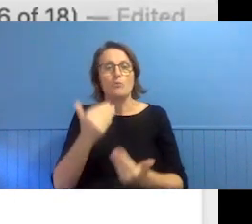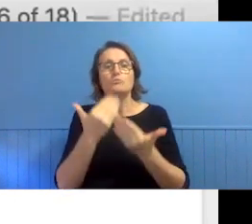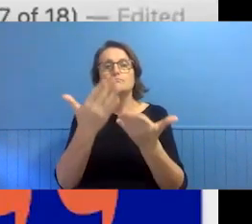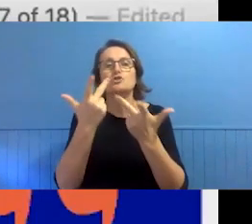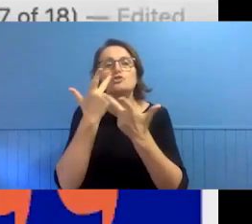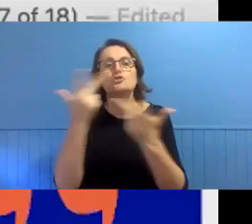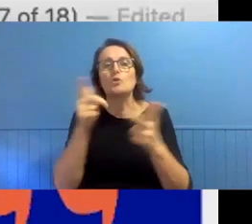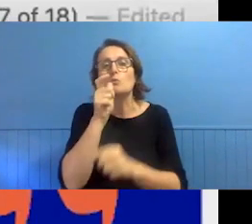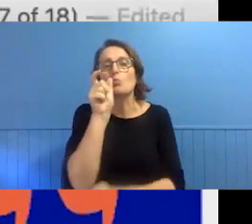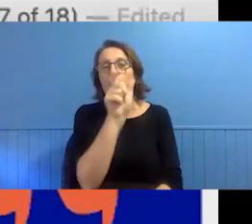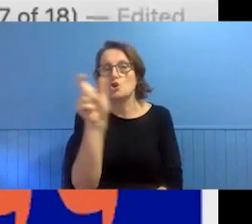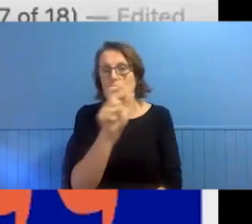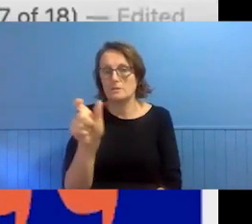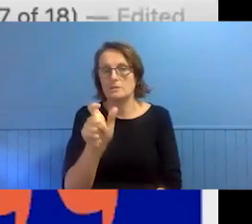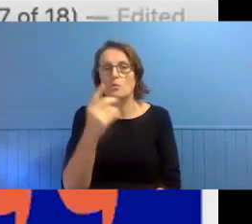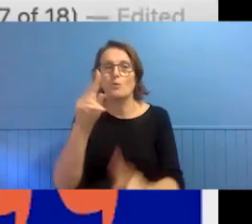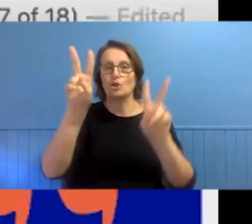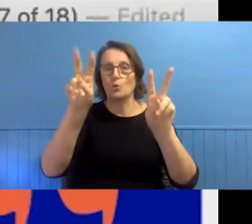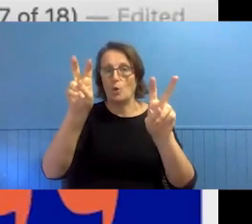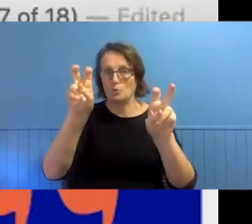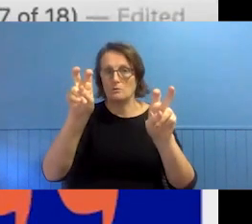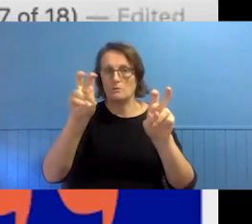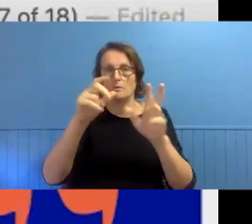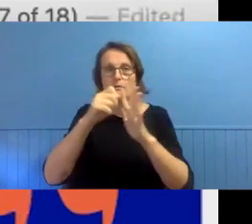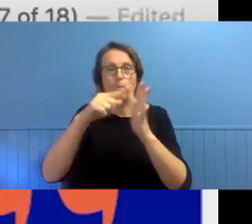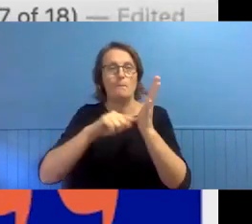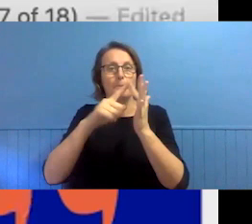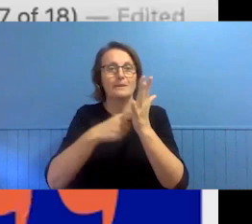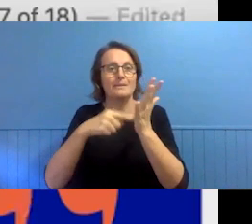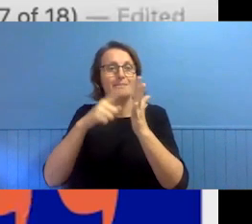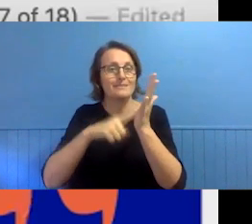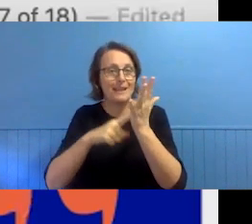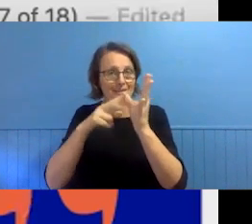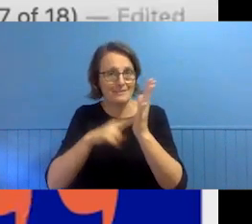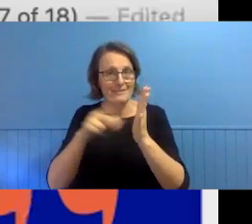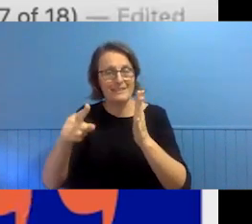and share a quote from the co-founder of a group. He is running